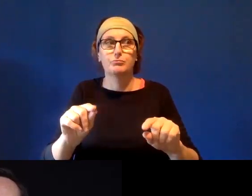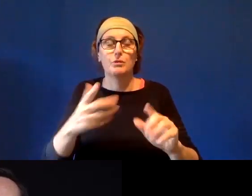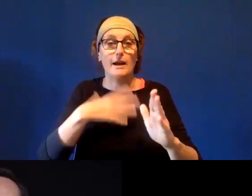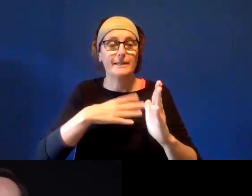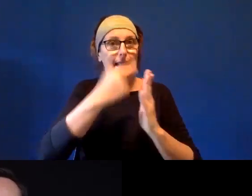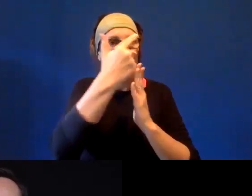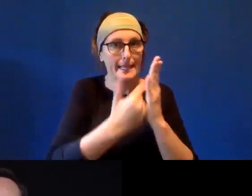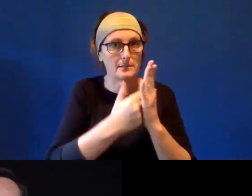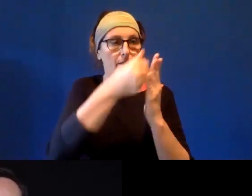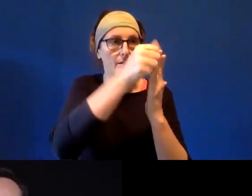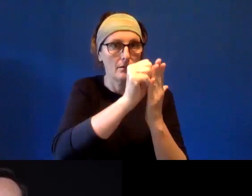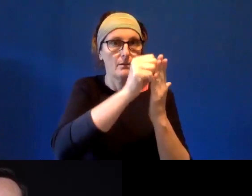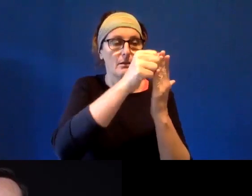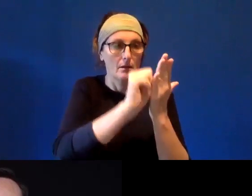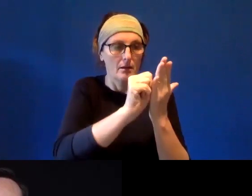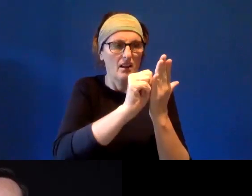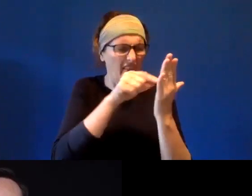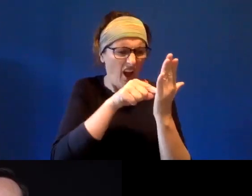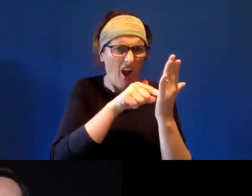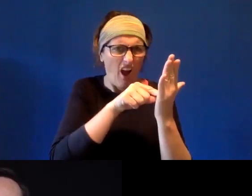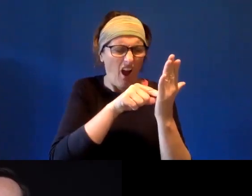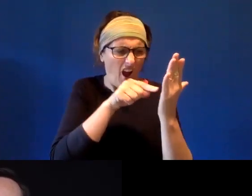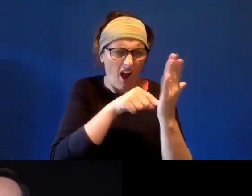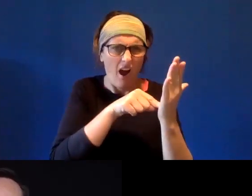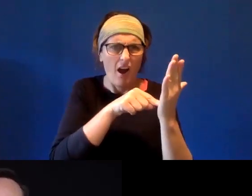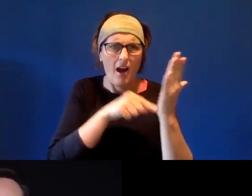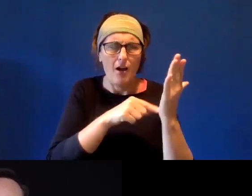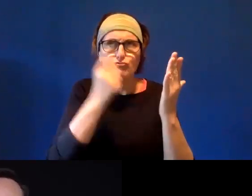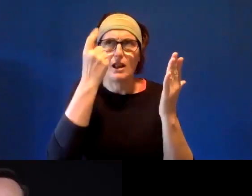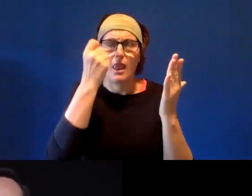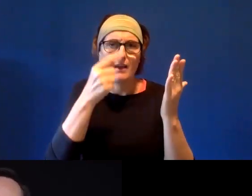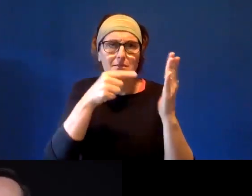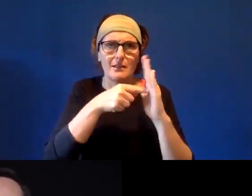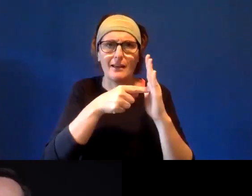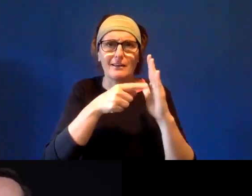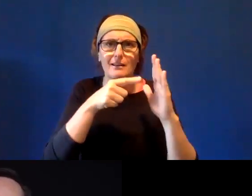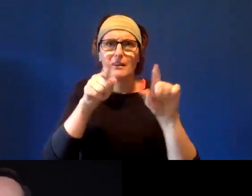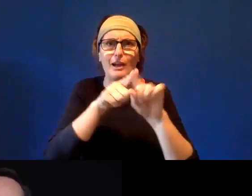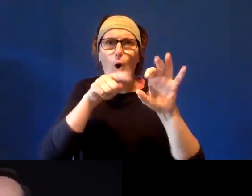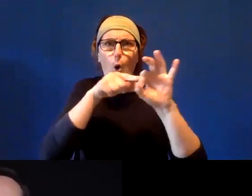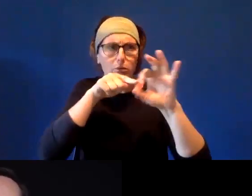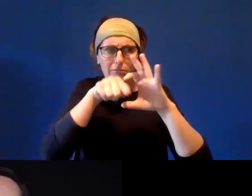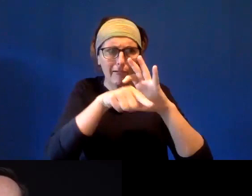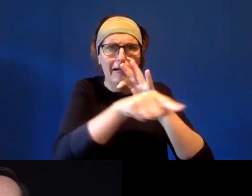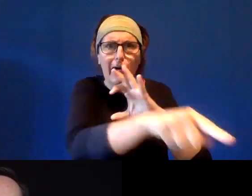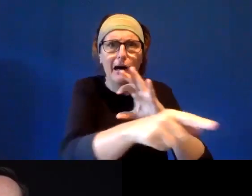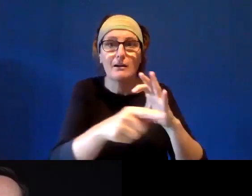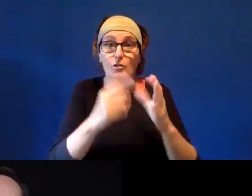Then I found more rabbit holes. I would say sometimes this kind of business life admin could easily take your whole day up.